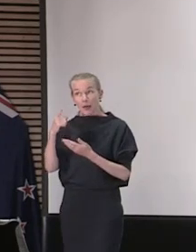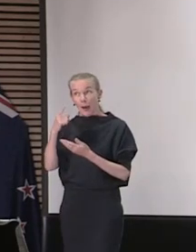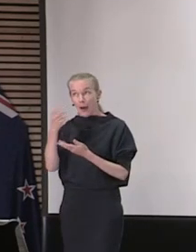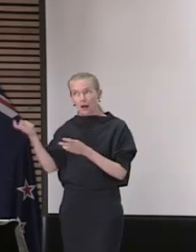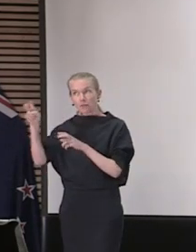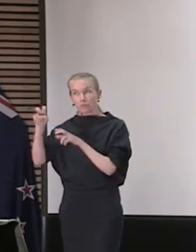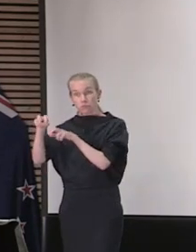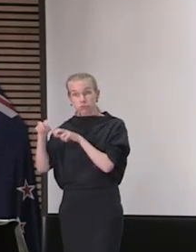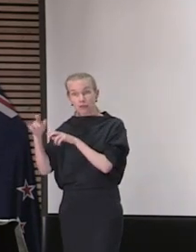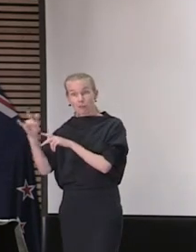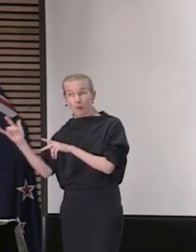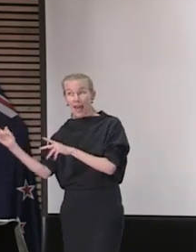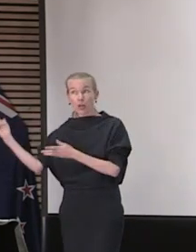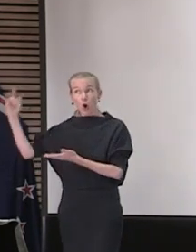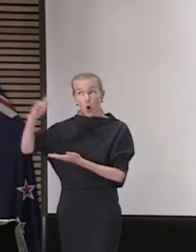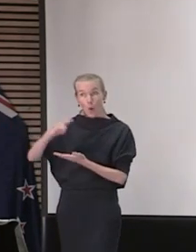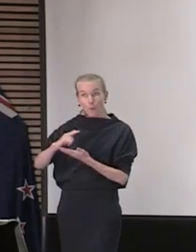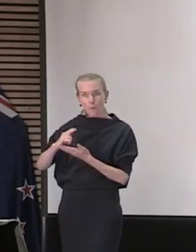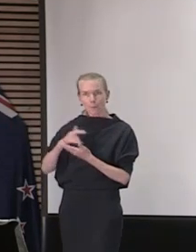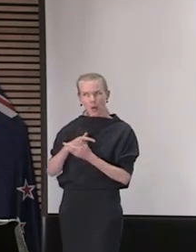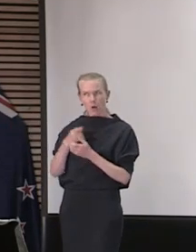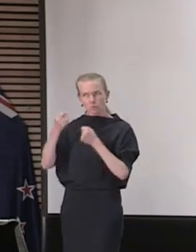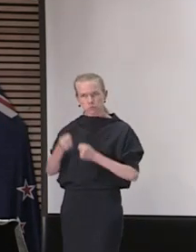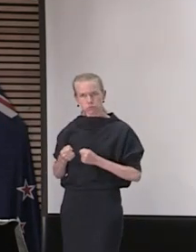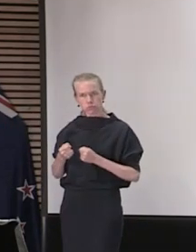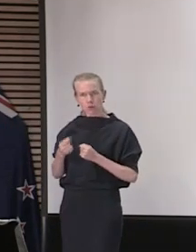make surethat they're looked after, andnot putting others at risk.